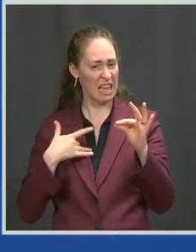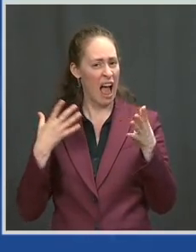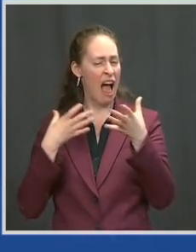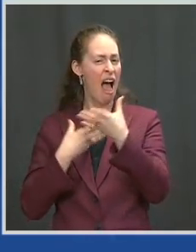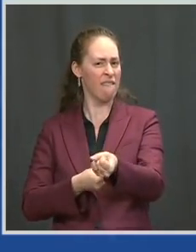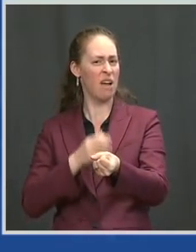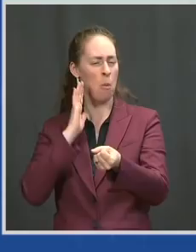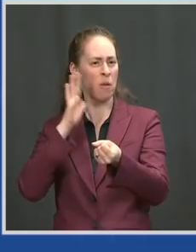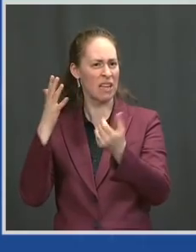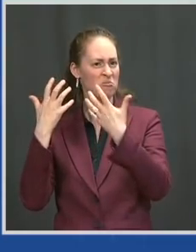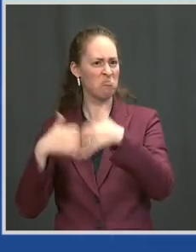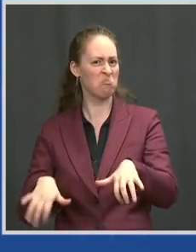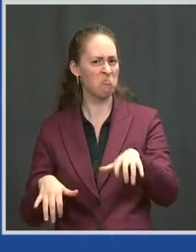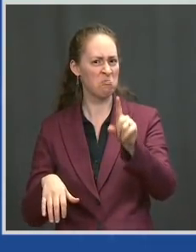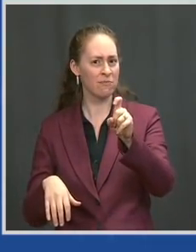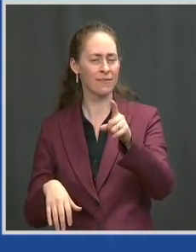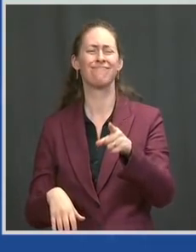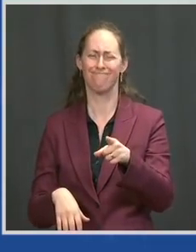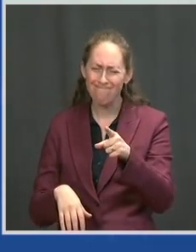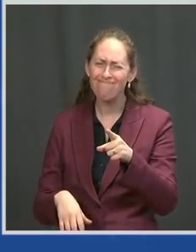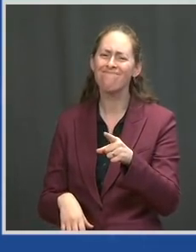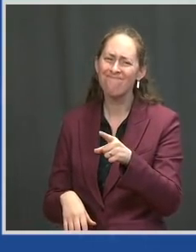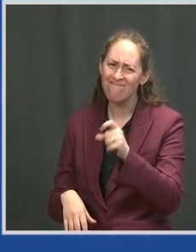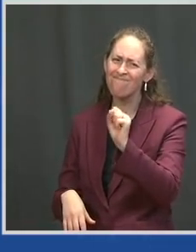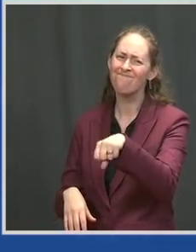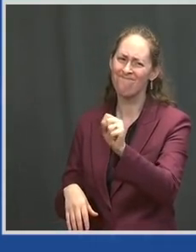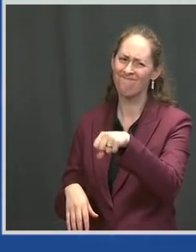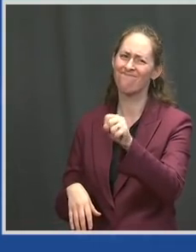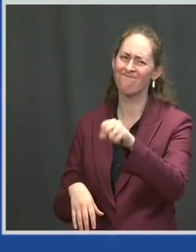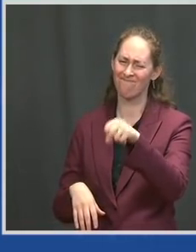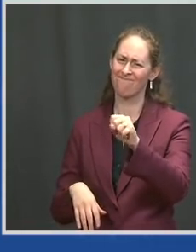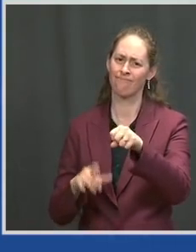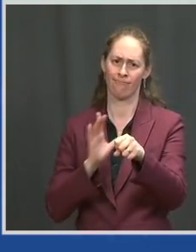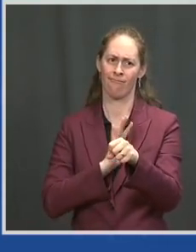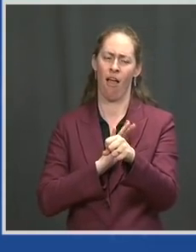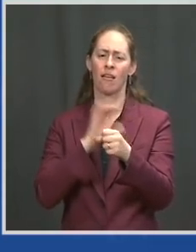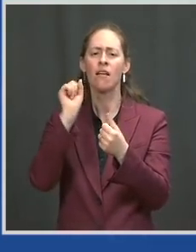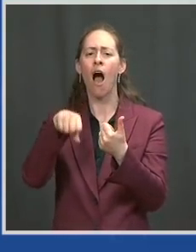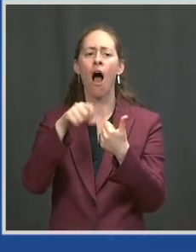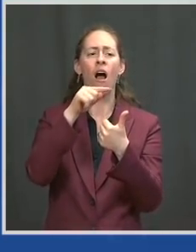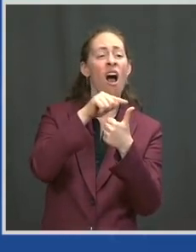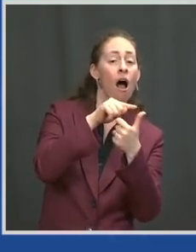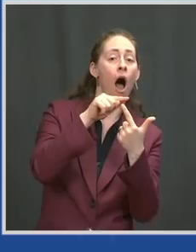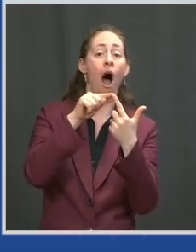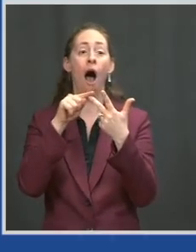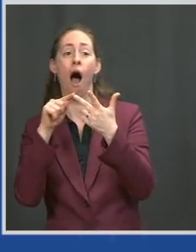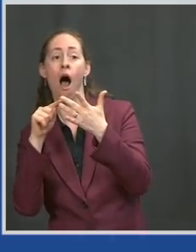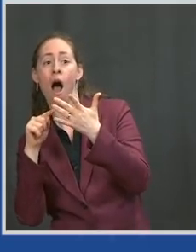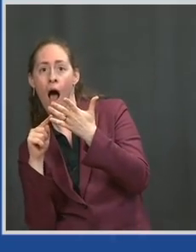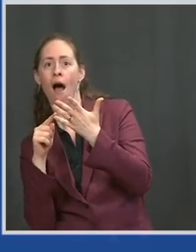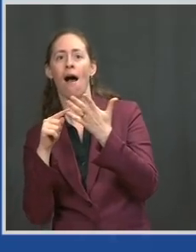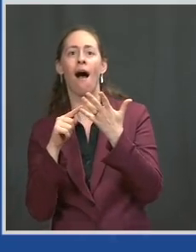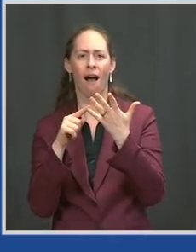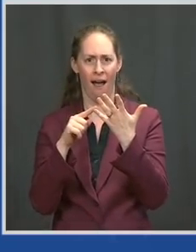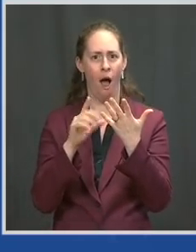We're offering a great spectrum of things. Ad I think it'll be an incentive to those who still -- may be still hesitant.